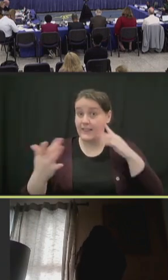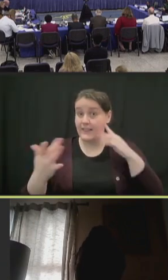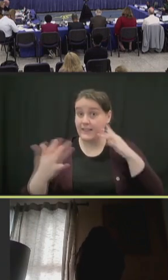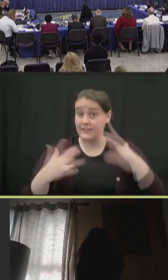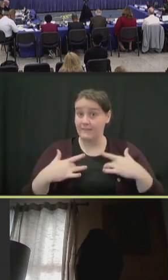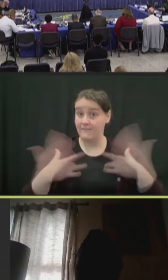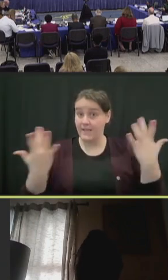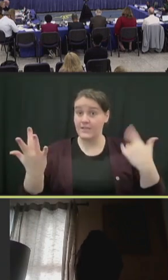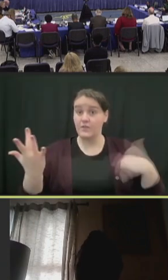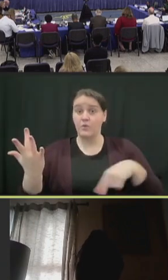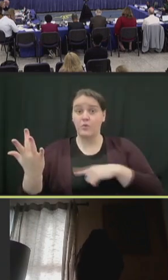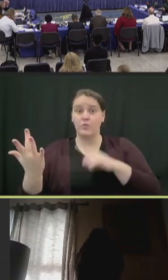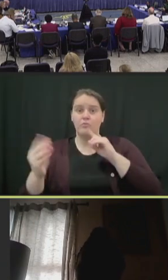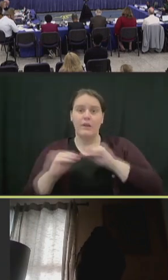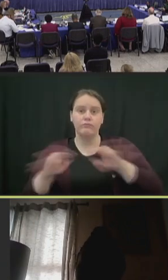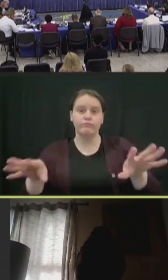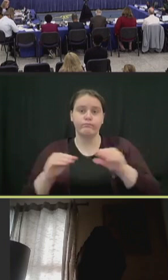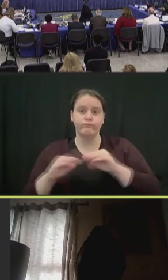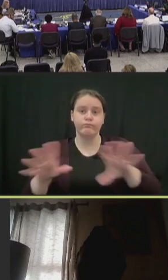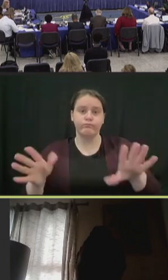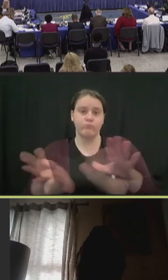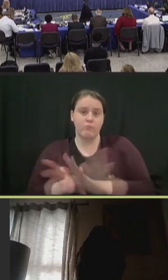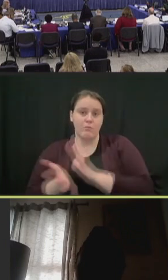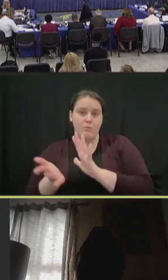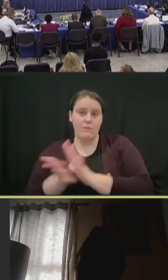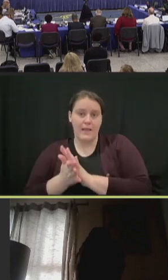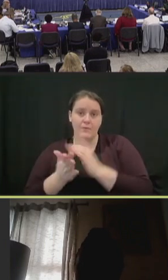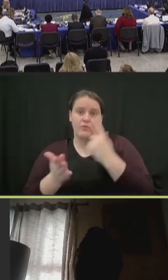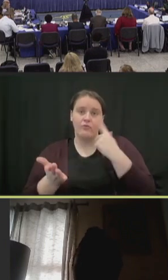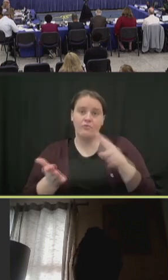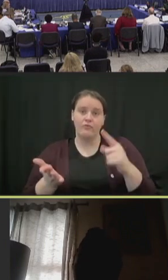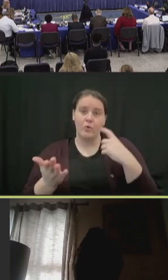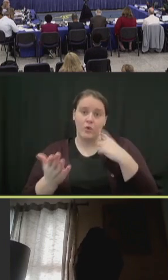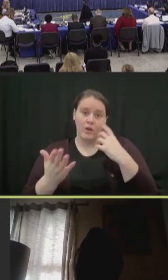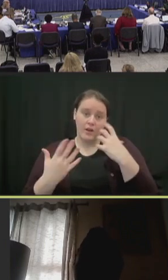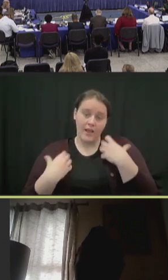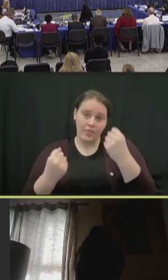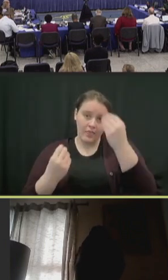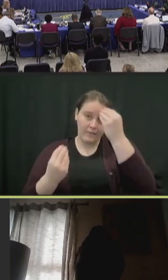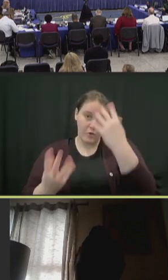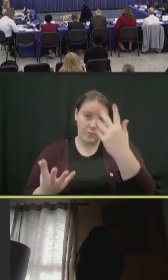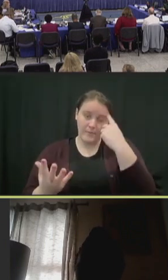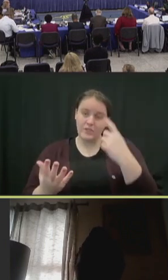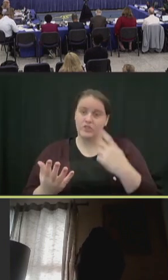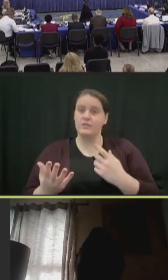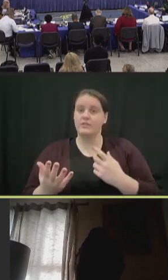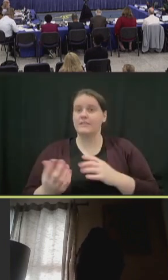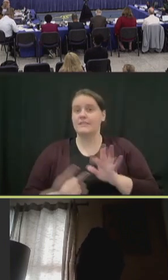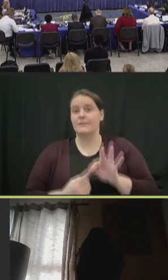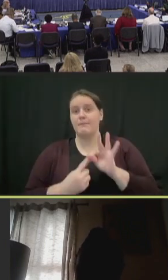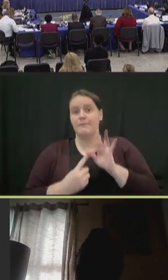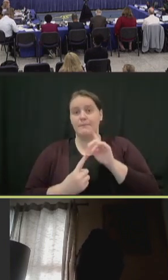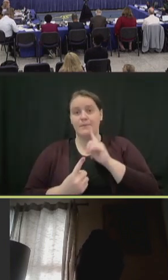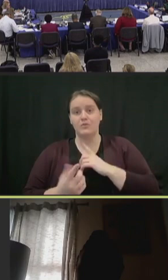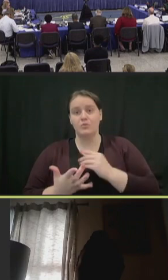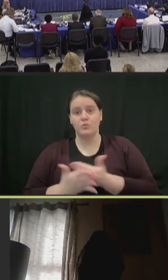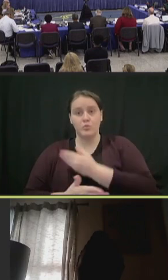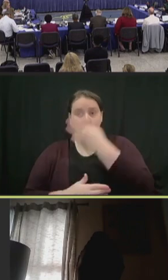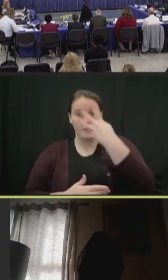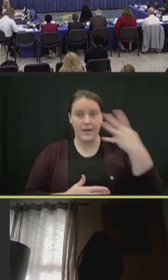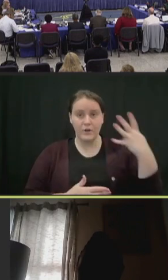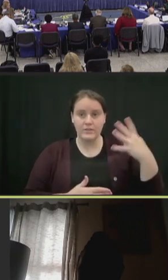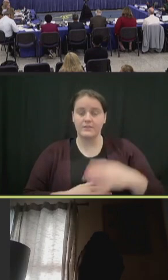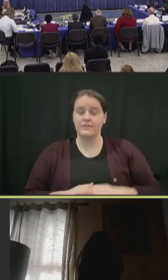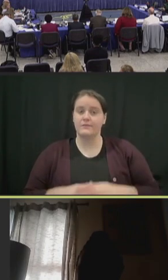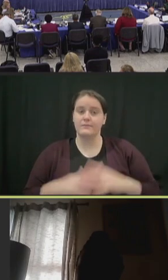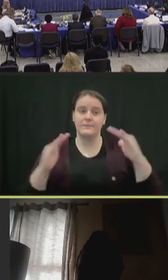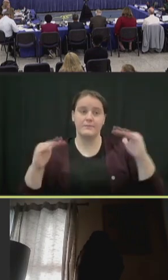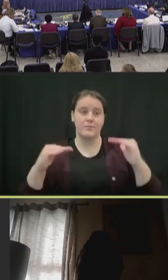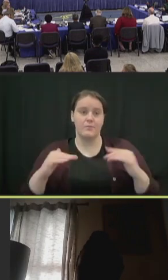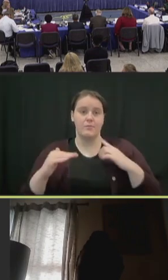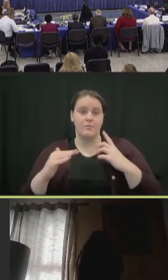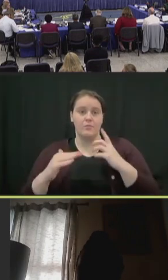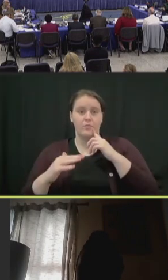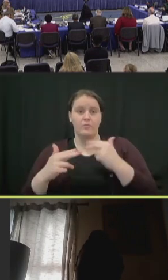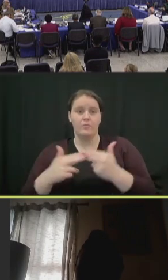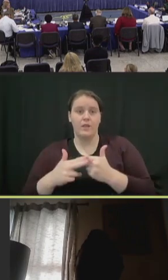materials and answer any questions they have, especially the new migrants. Next slide, please.